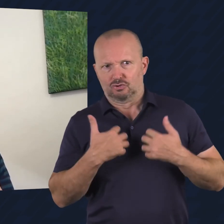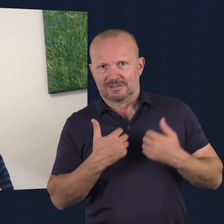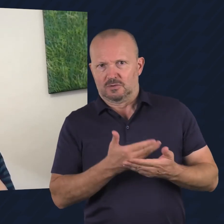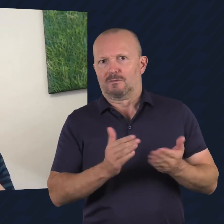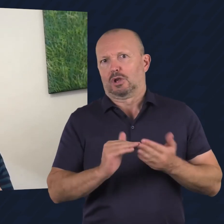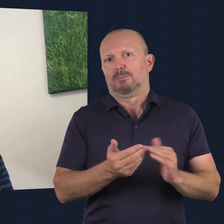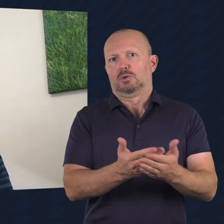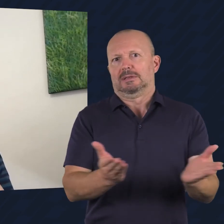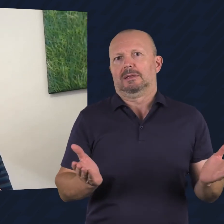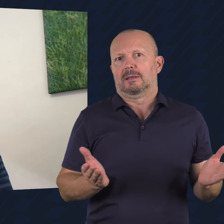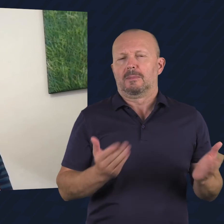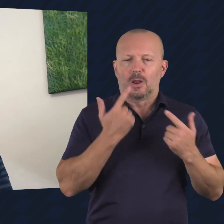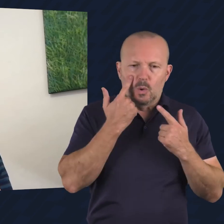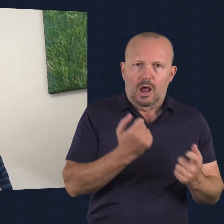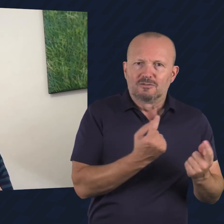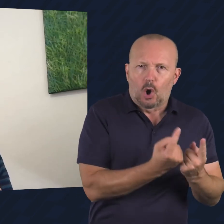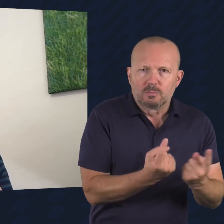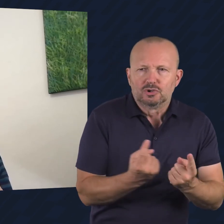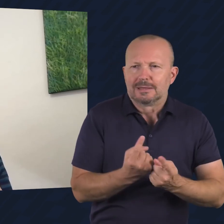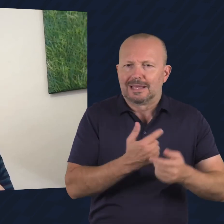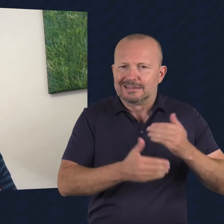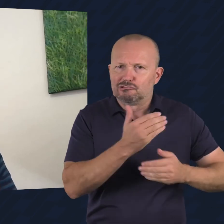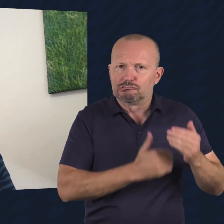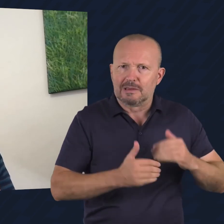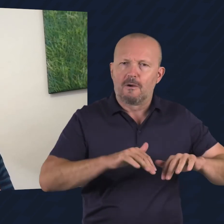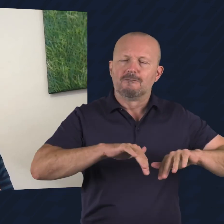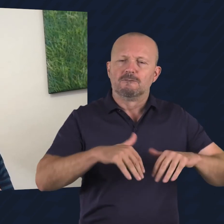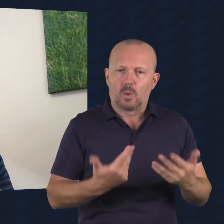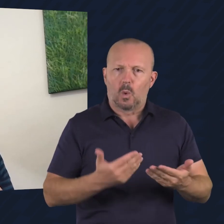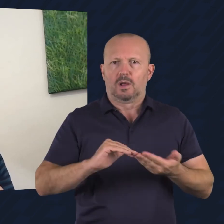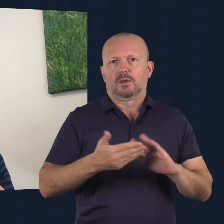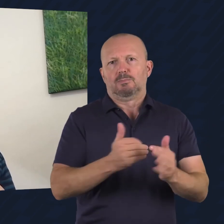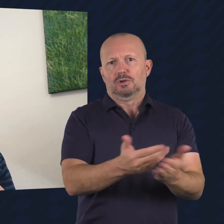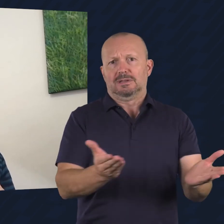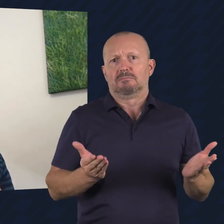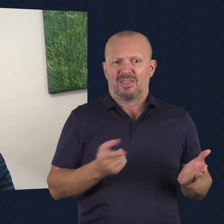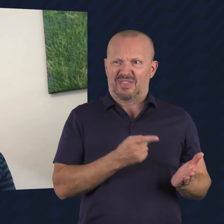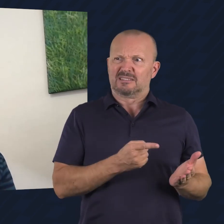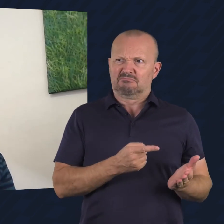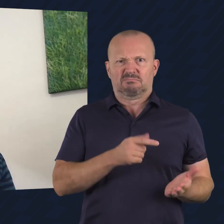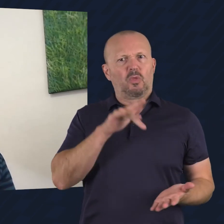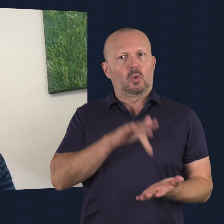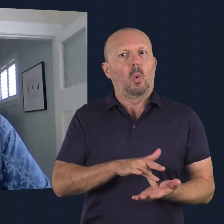the community that they have that collection for. That's the heart and soul of collecting.